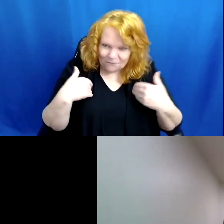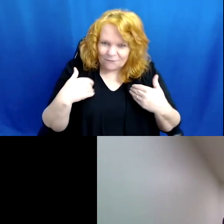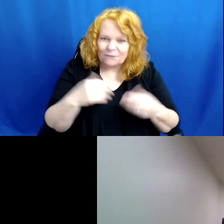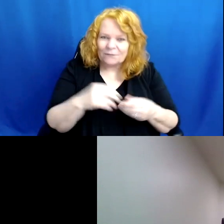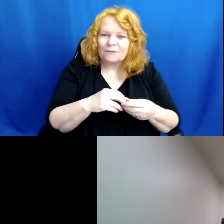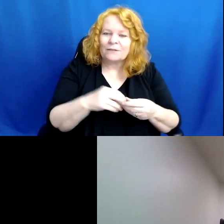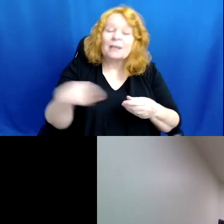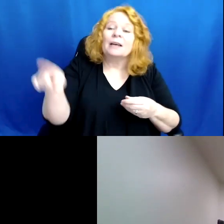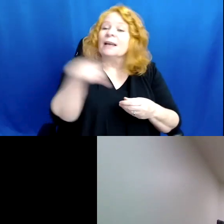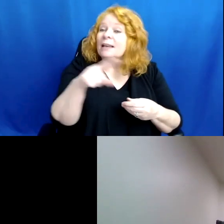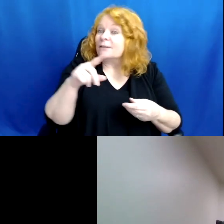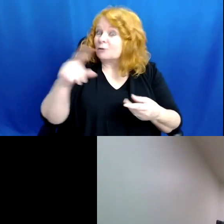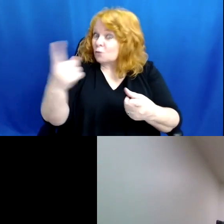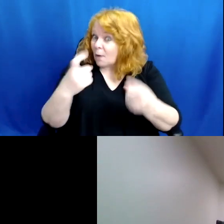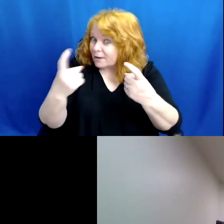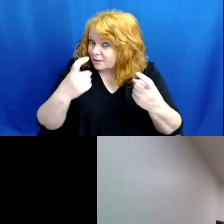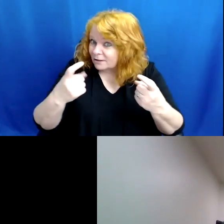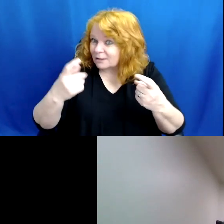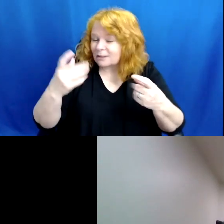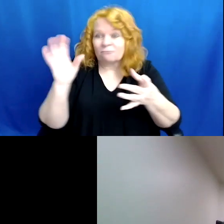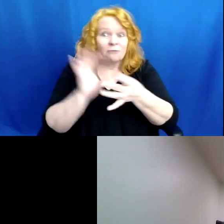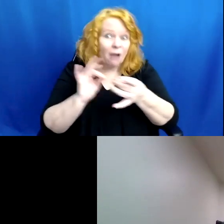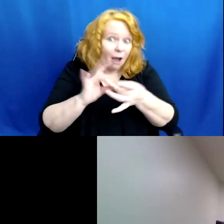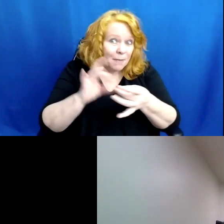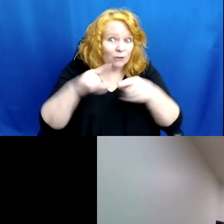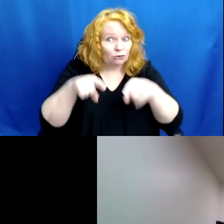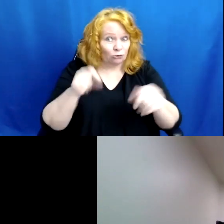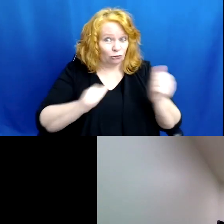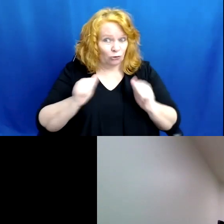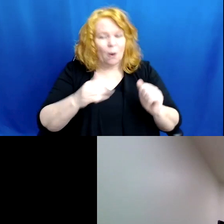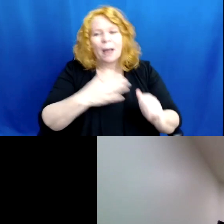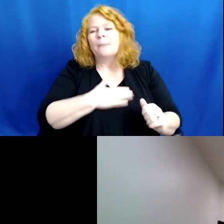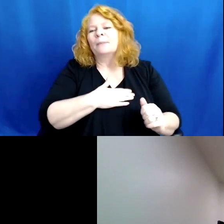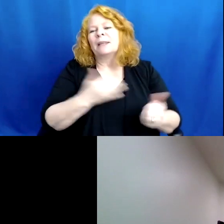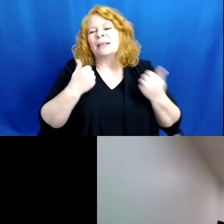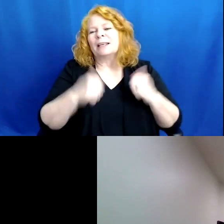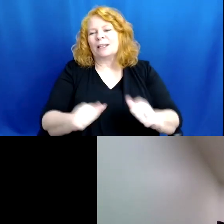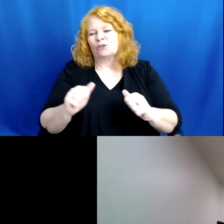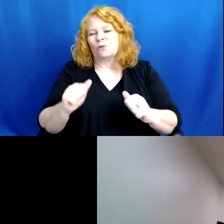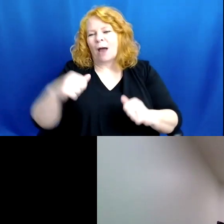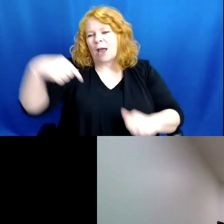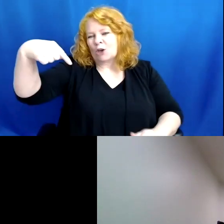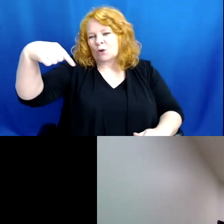If you have any questions and comments please try to use the Q and A box.